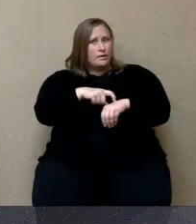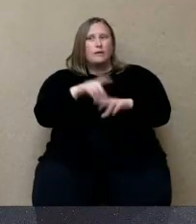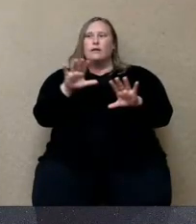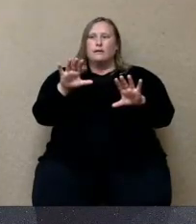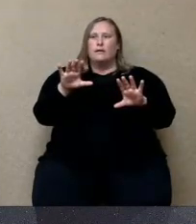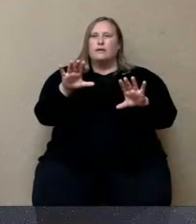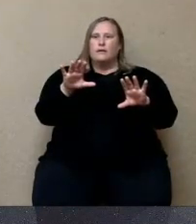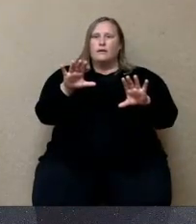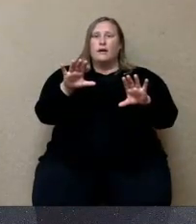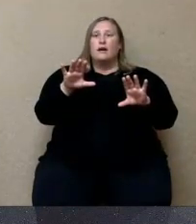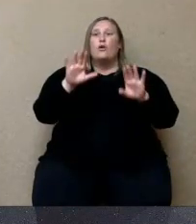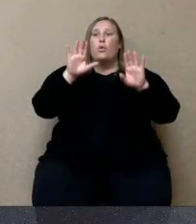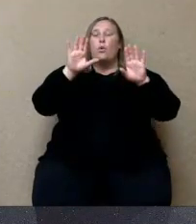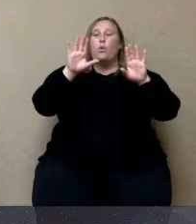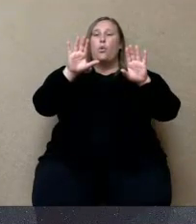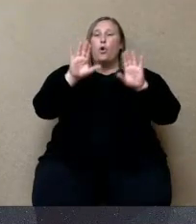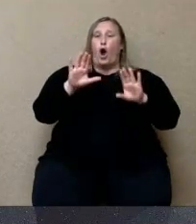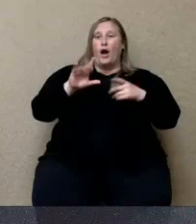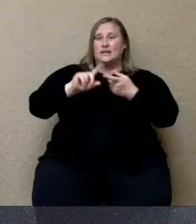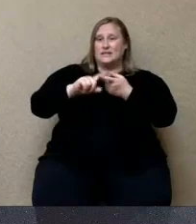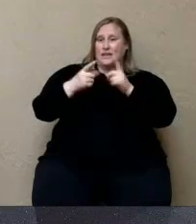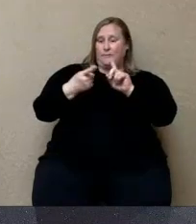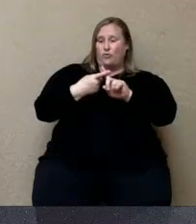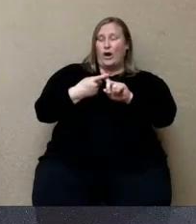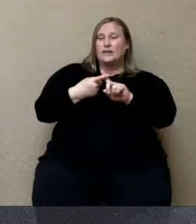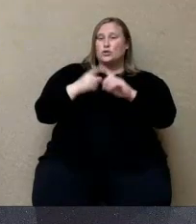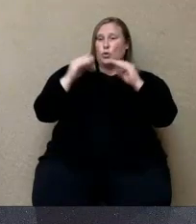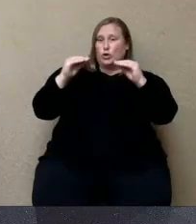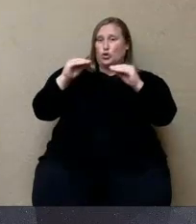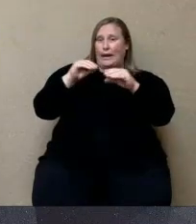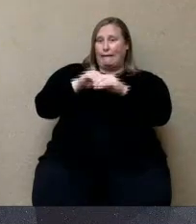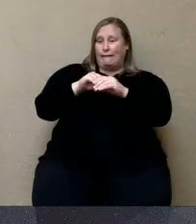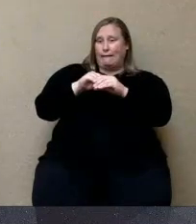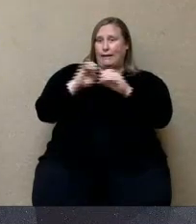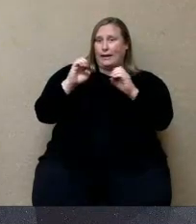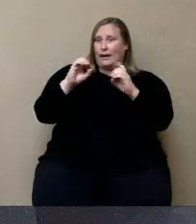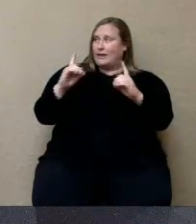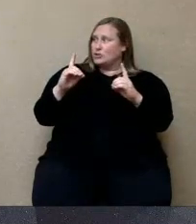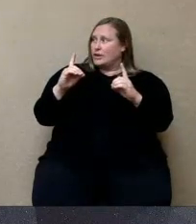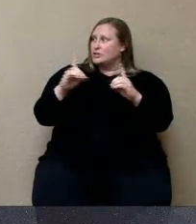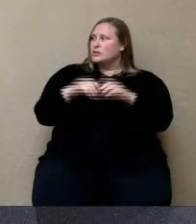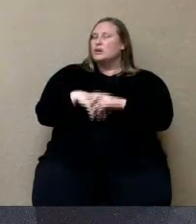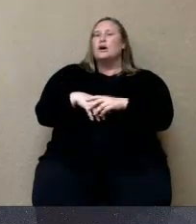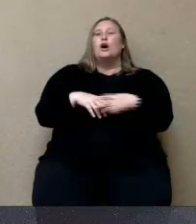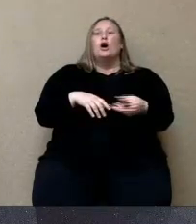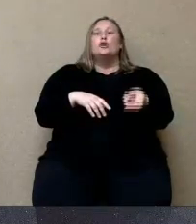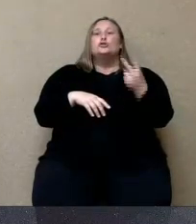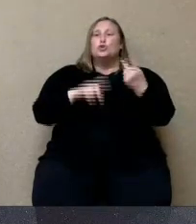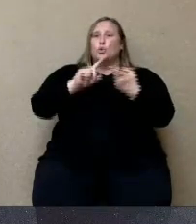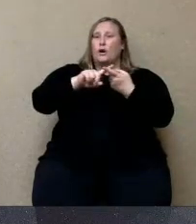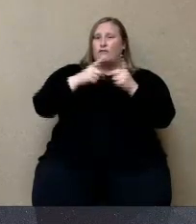awesome, awesome friends were trained in education. So, two friends of yours who are advocates and users